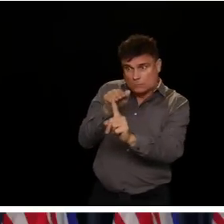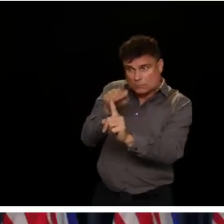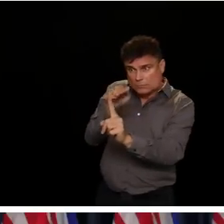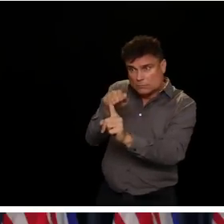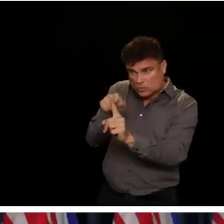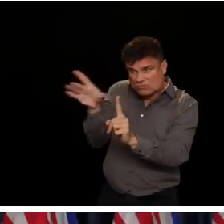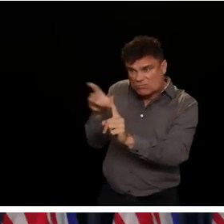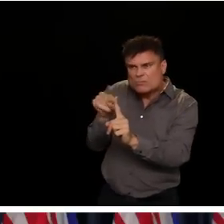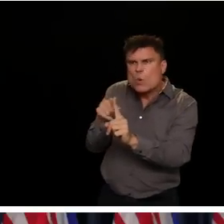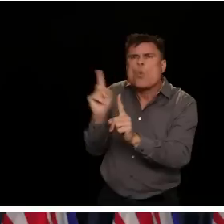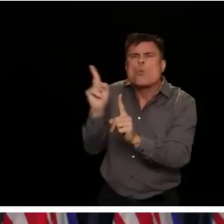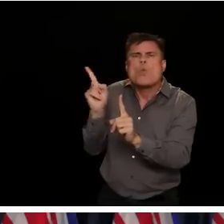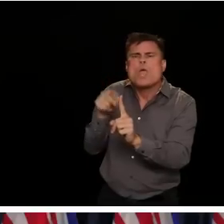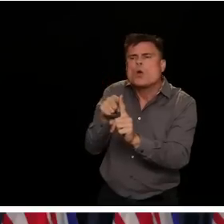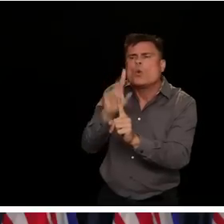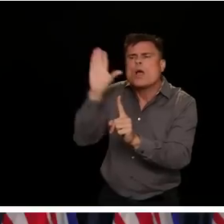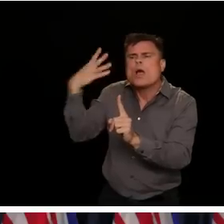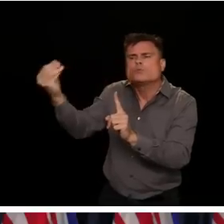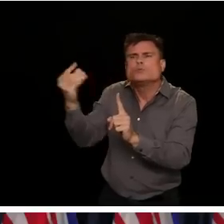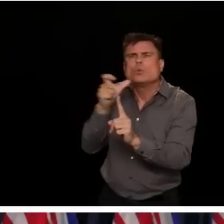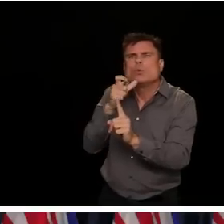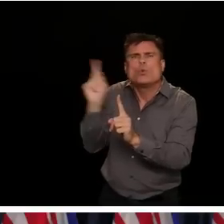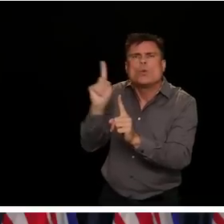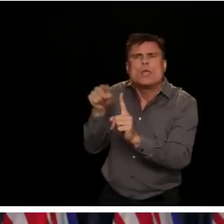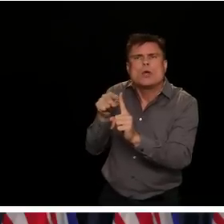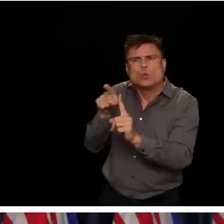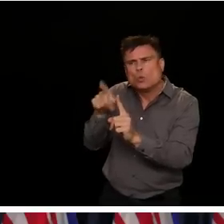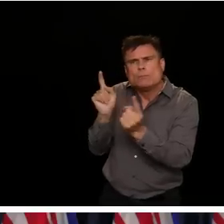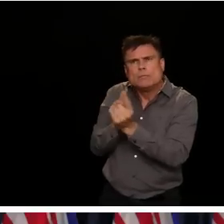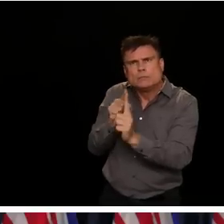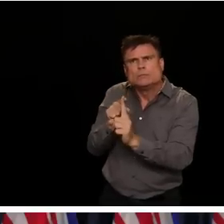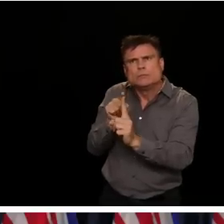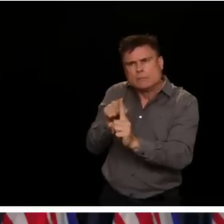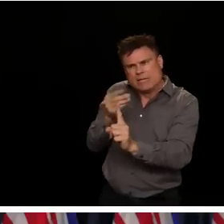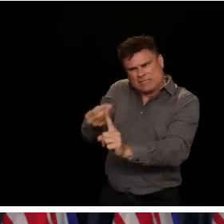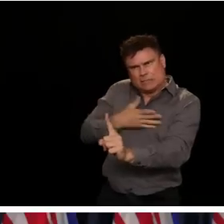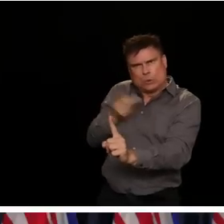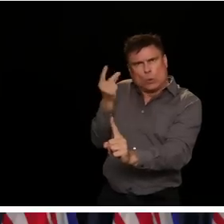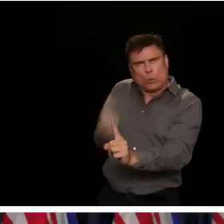from BC where we have effectively found up to 99% of contacts